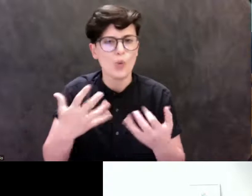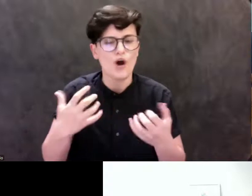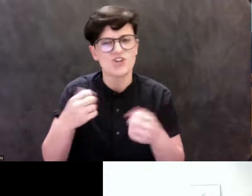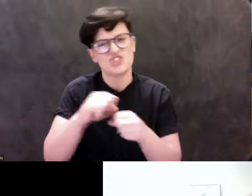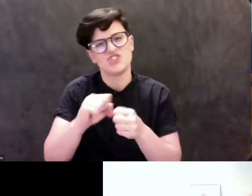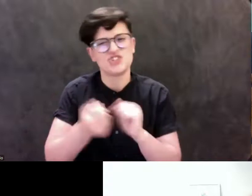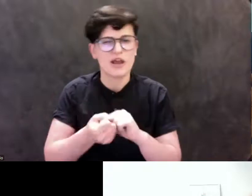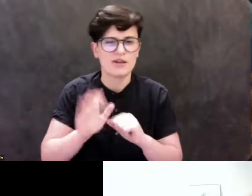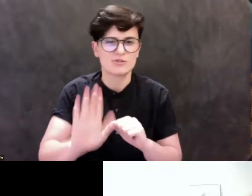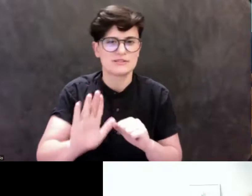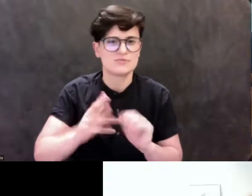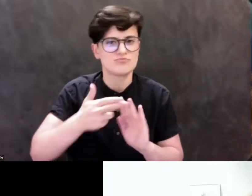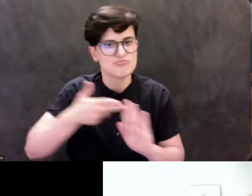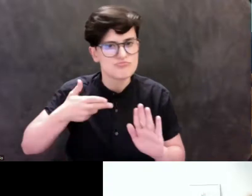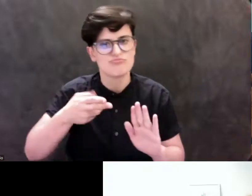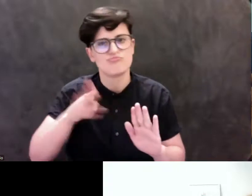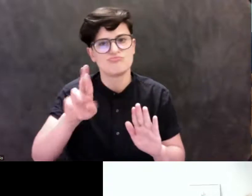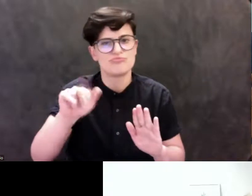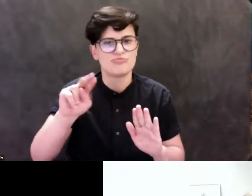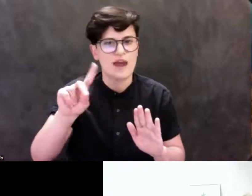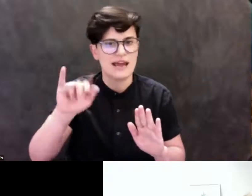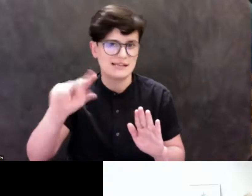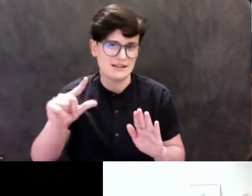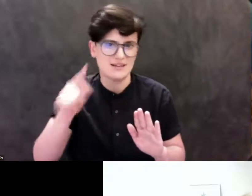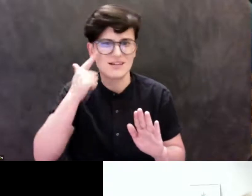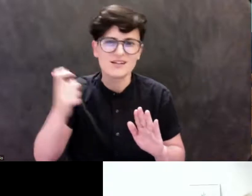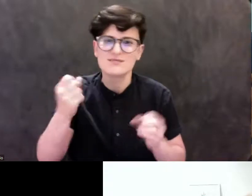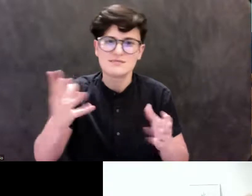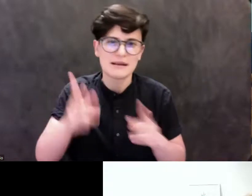Sometimes people just don't understand what the programs are.